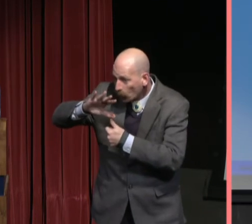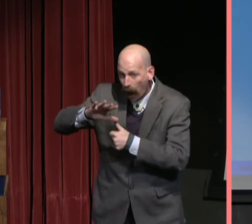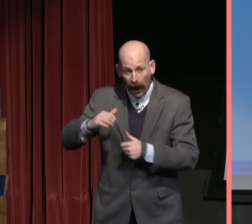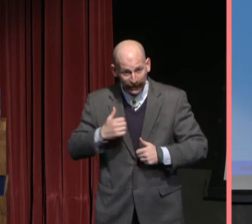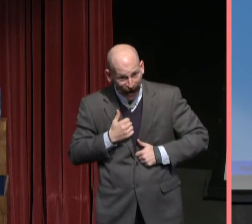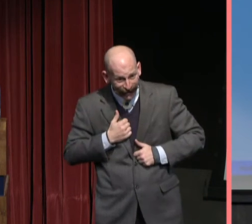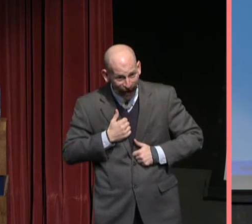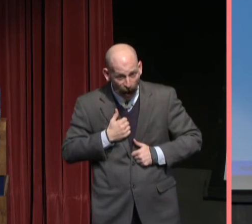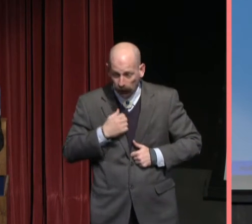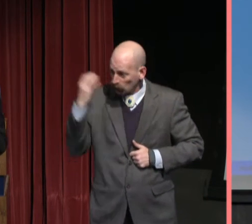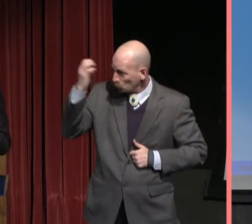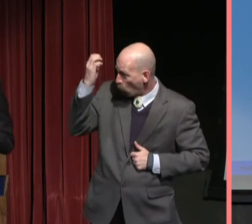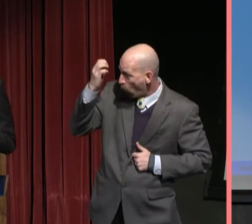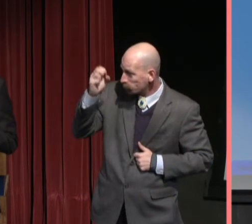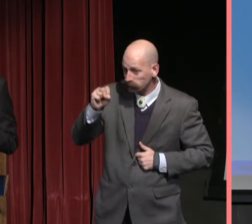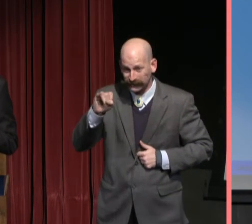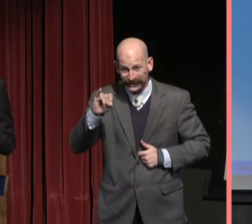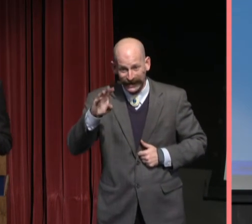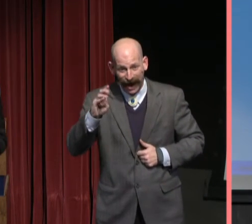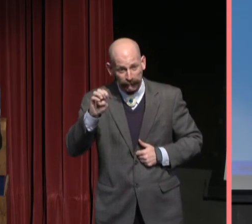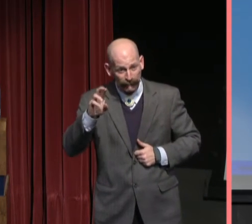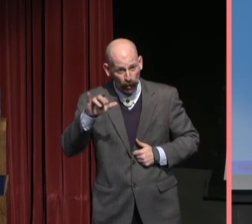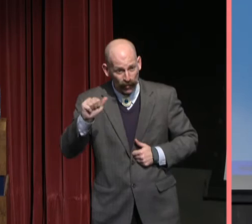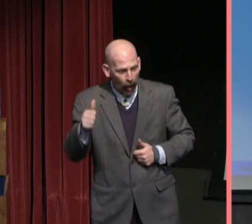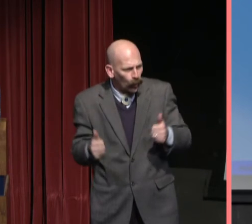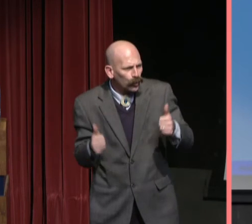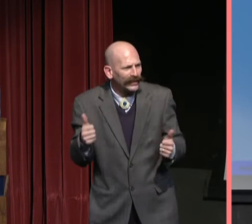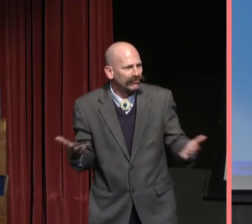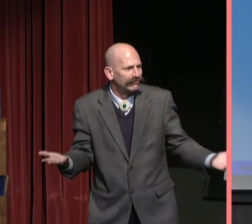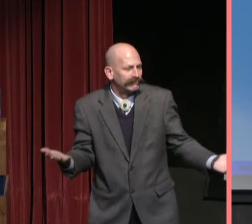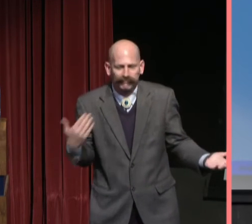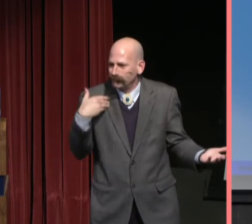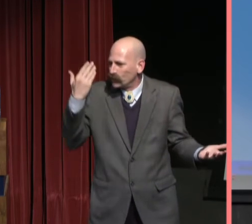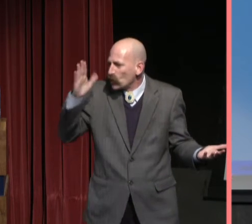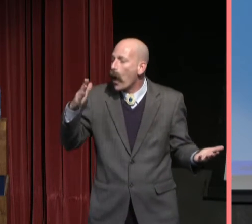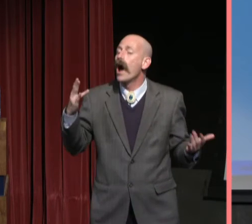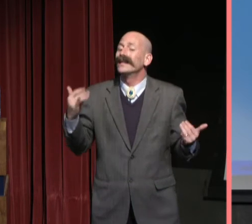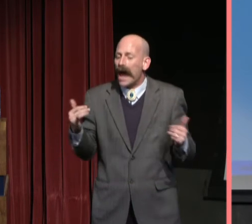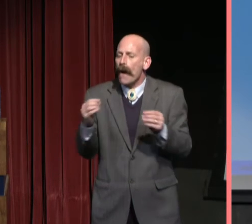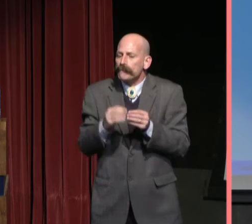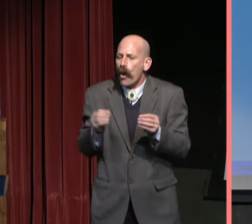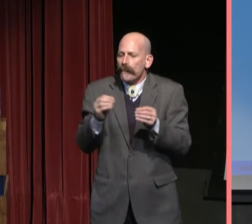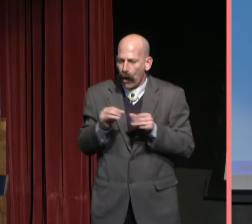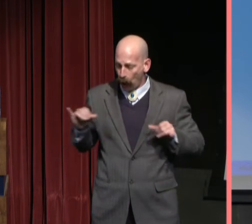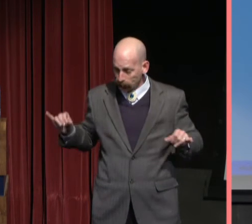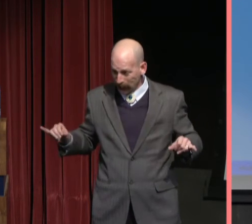We're not quite sure, but we're starting to be able to answer those questions by making more atmospheric measurements in those different places.